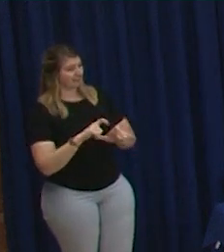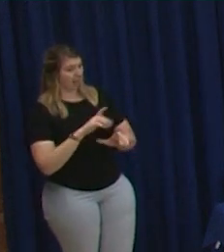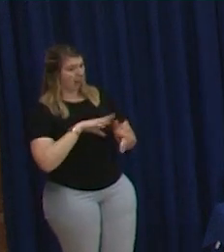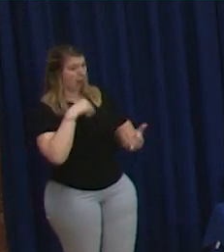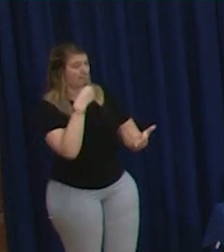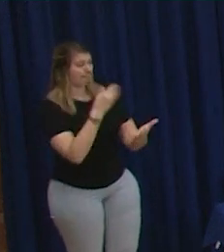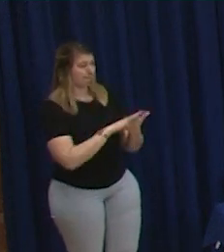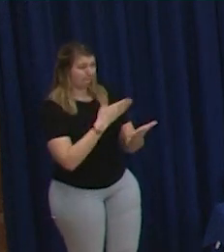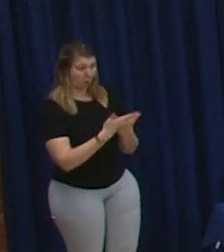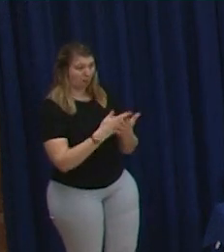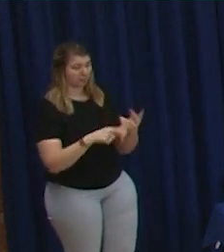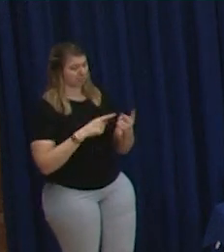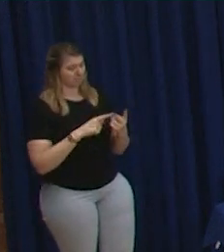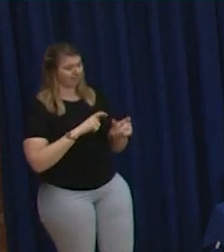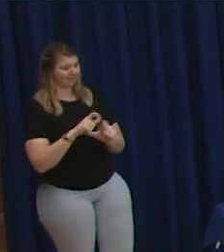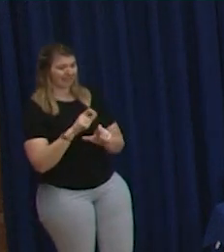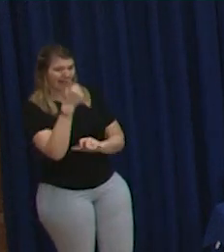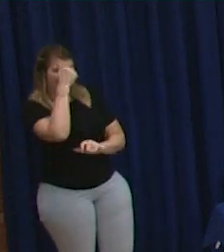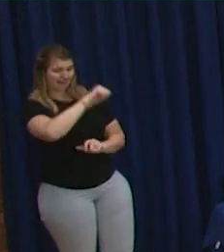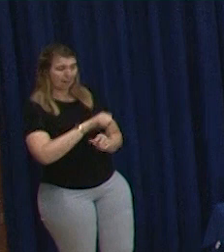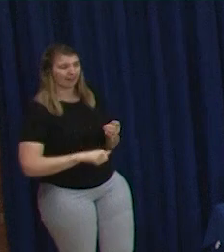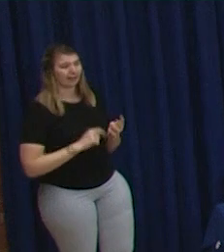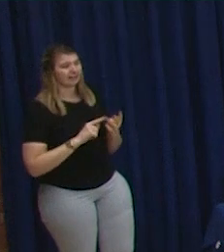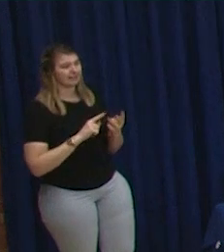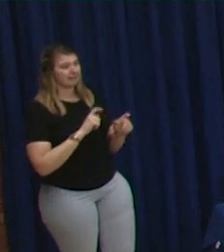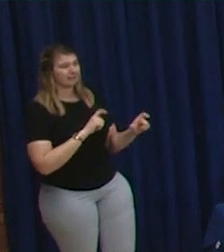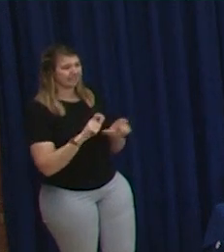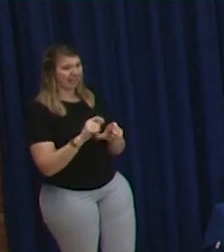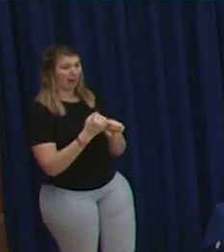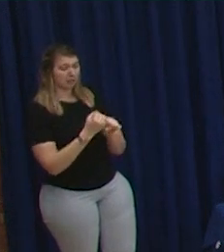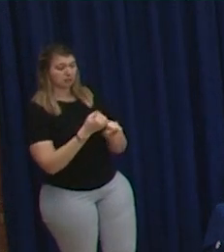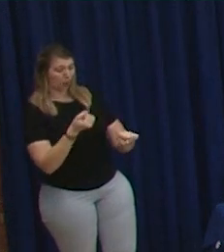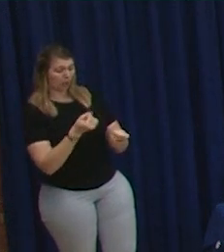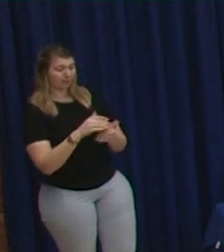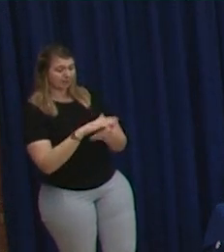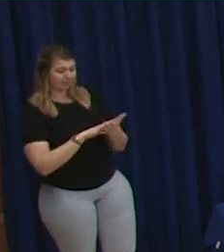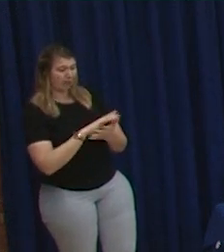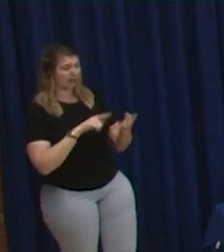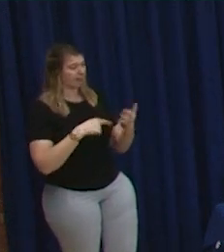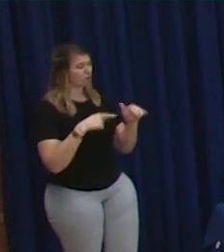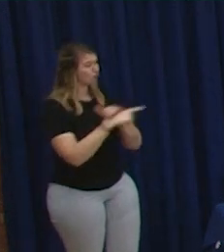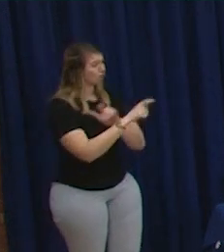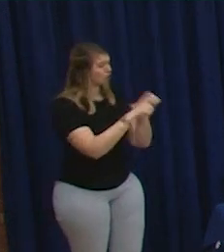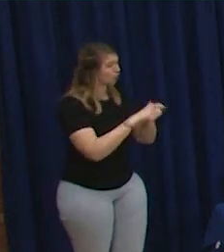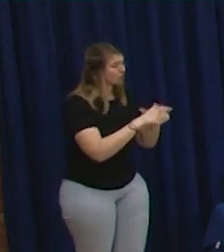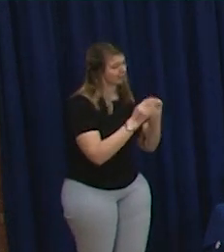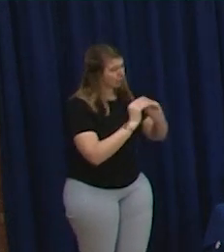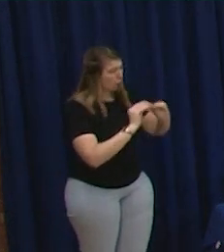I'm still researching a doctorate to find joy in HE, I'm still running retreats and coaching and I